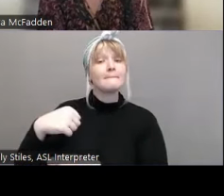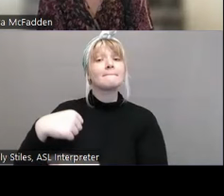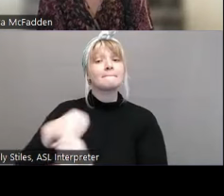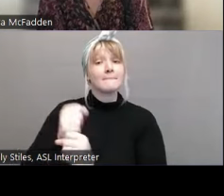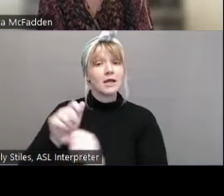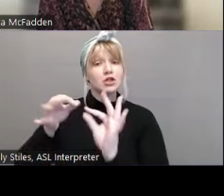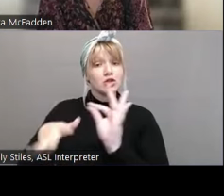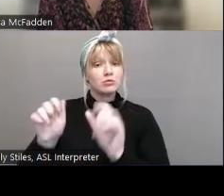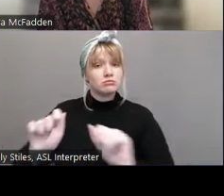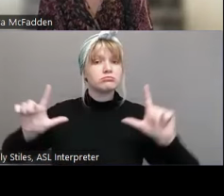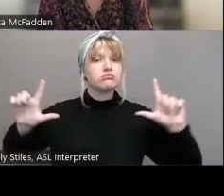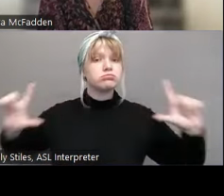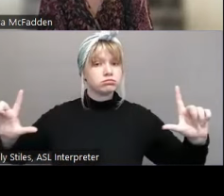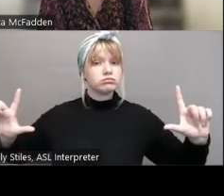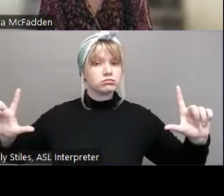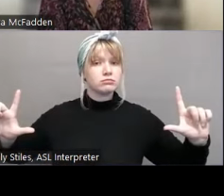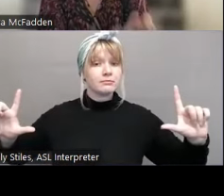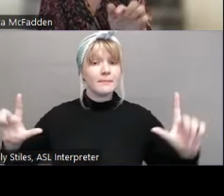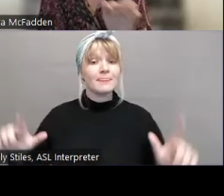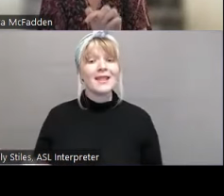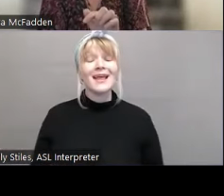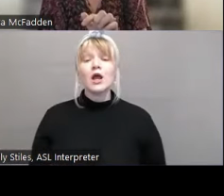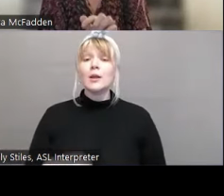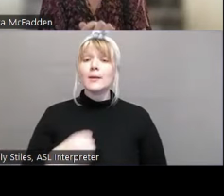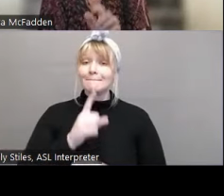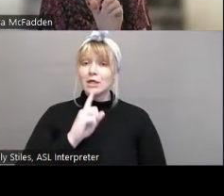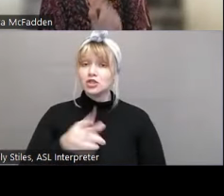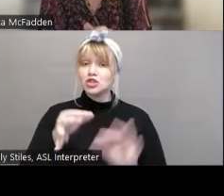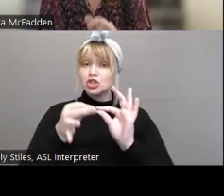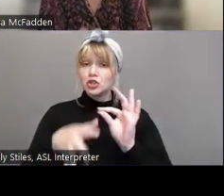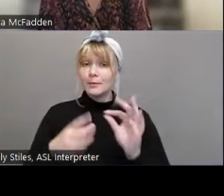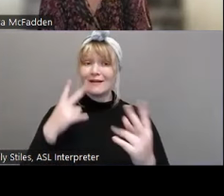To ensure the ASL interpreter will be visible in the webinar recording, we’ve also asked